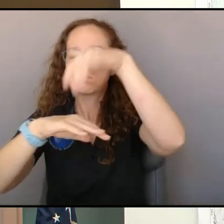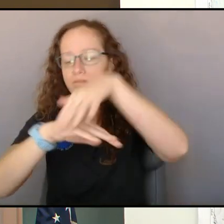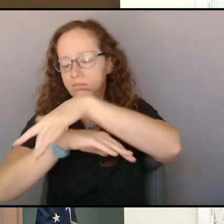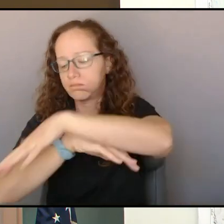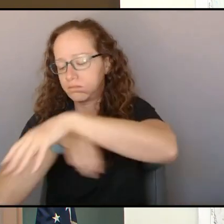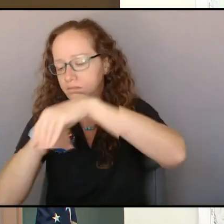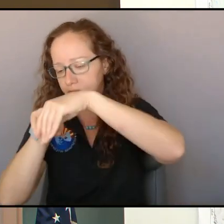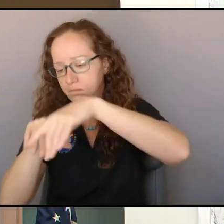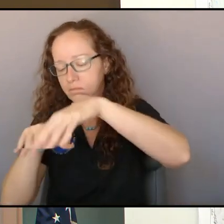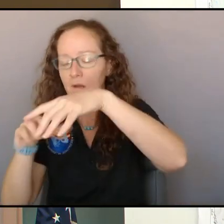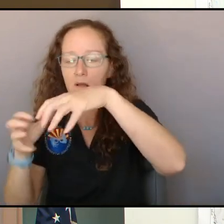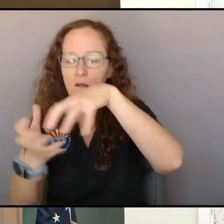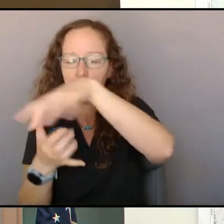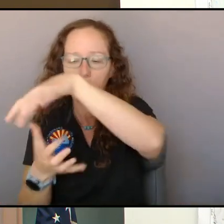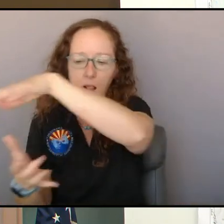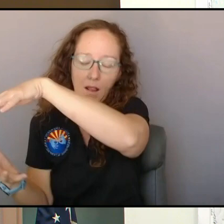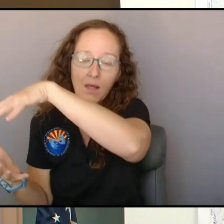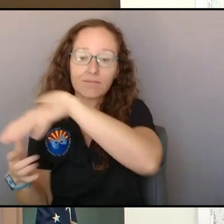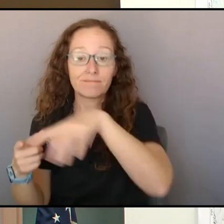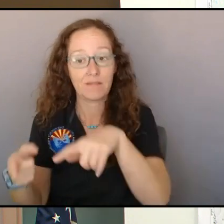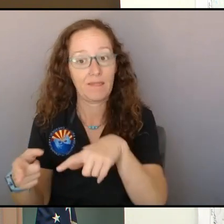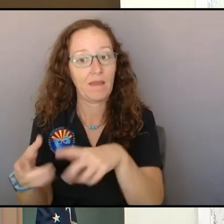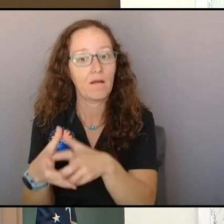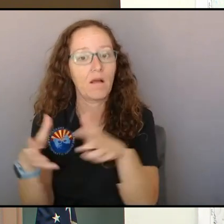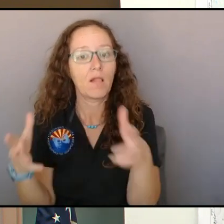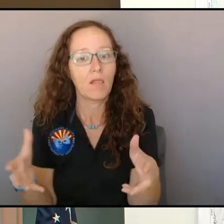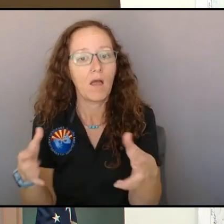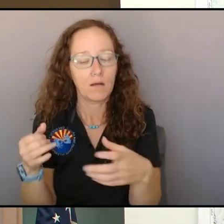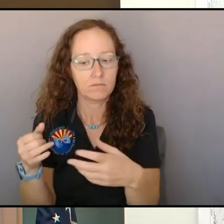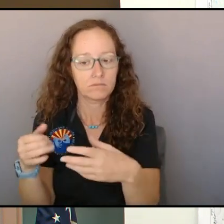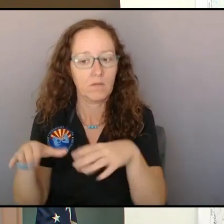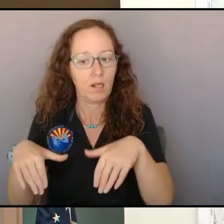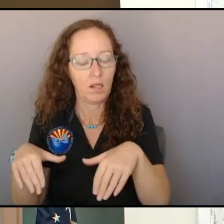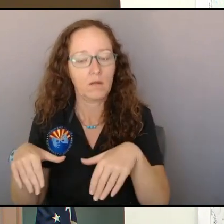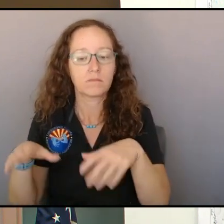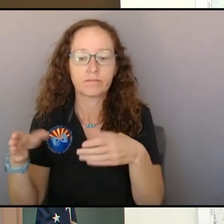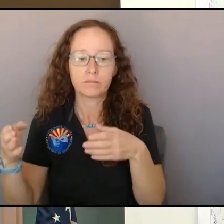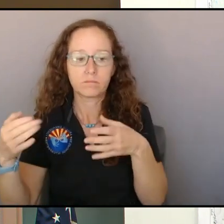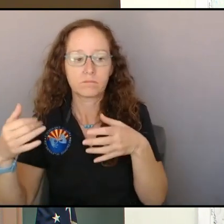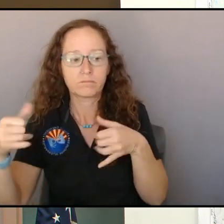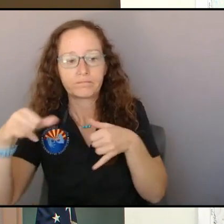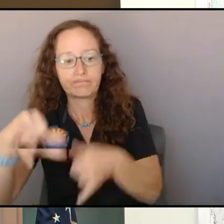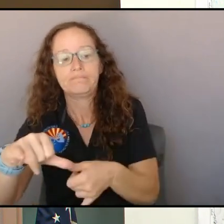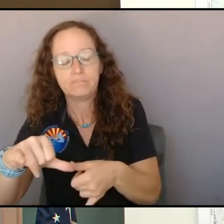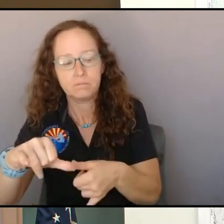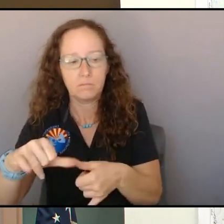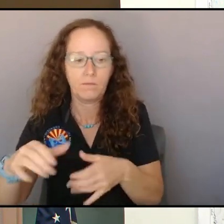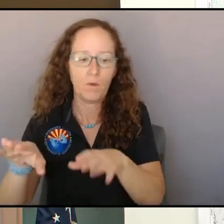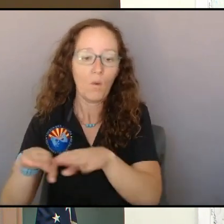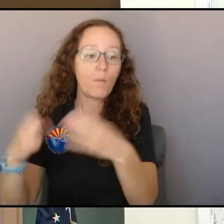open line. So it was a concern last night with that easterly wind push. Wondered if it might try to push some of this fire